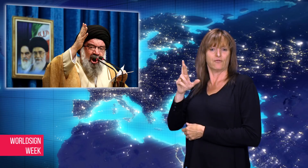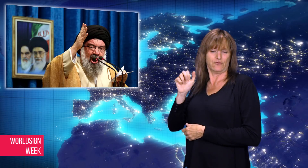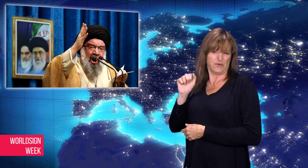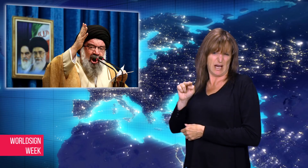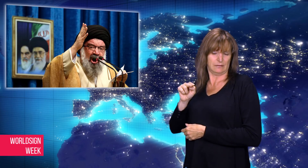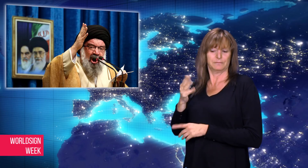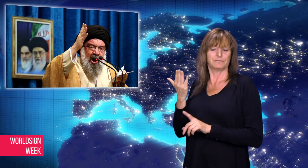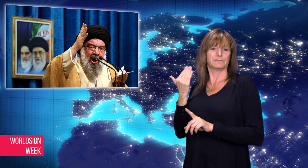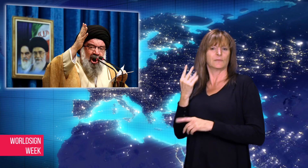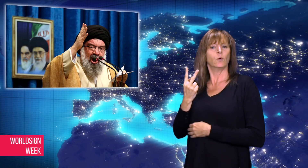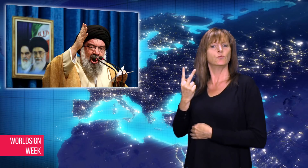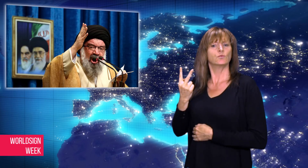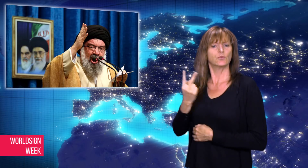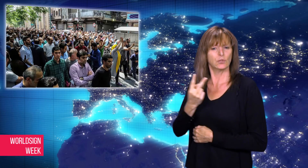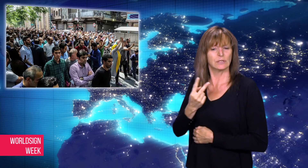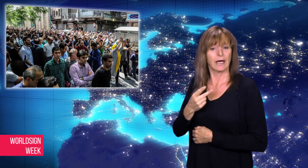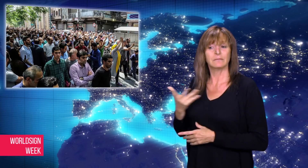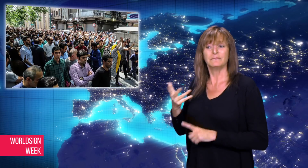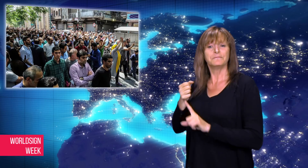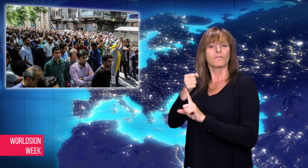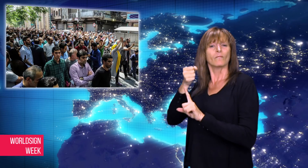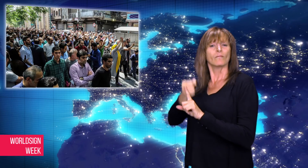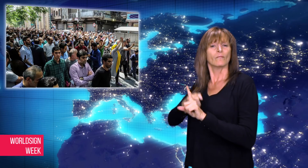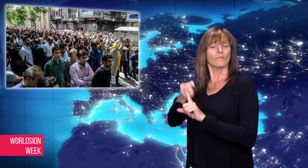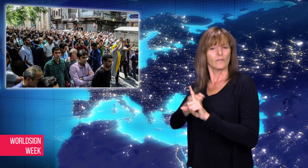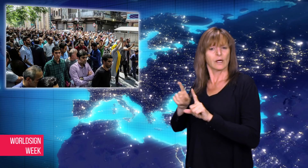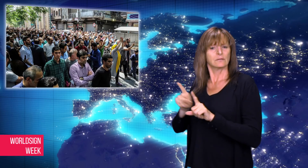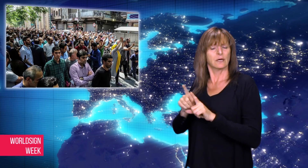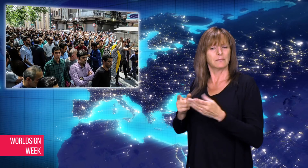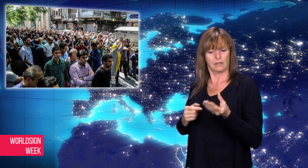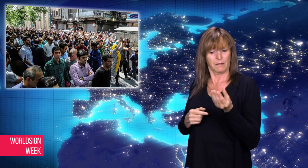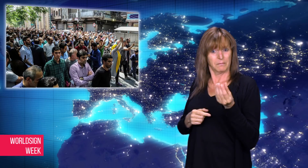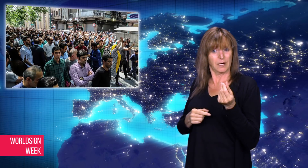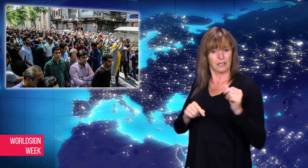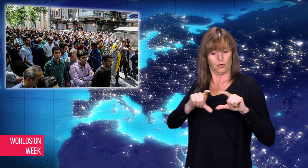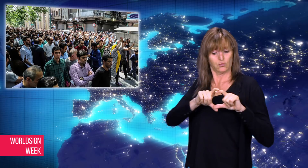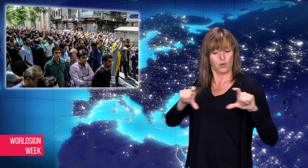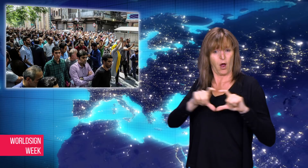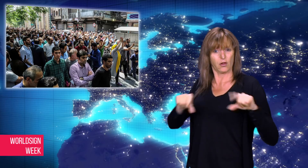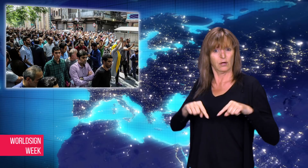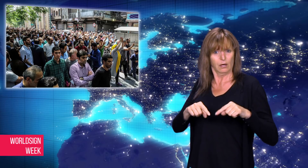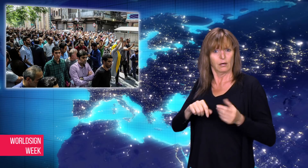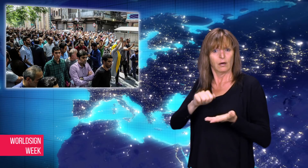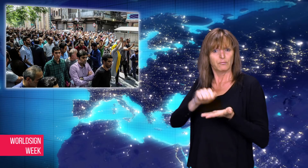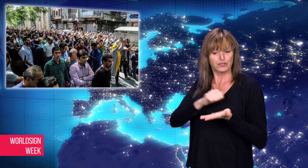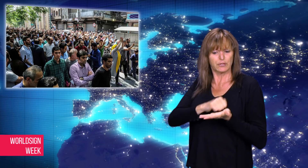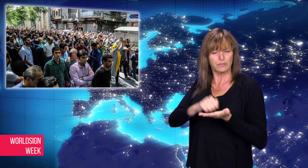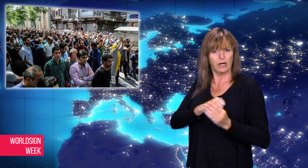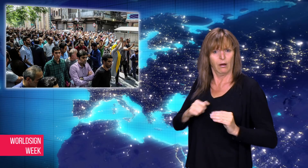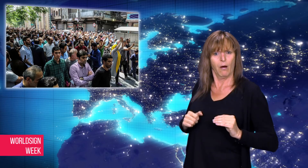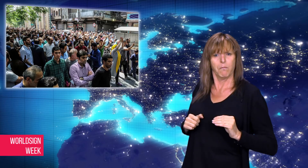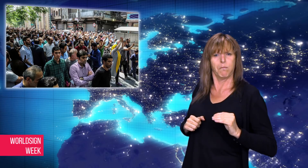hyperinflation of its national currency, the rial. The value of rial